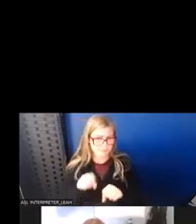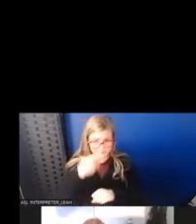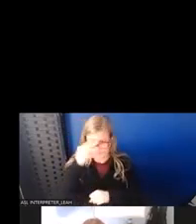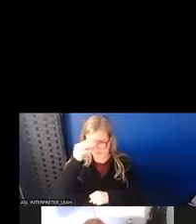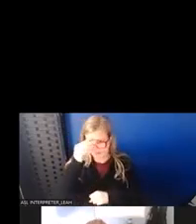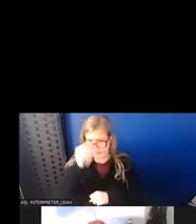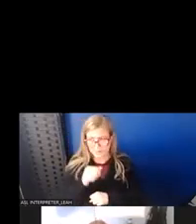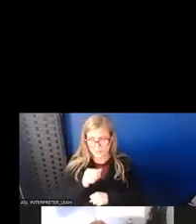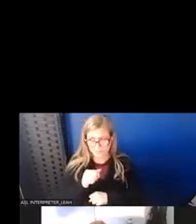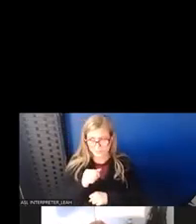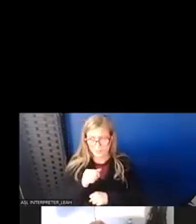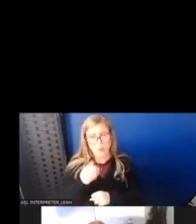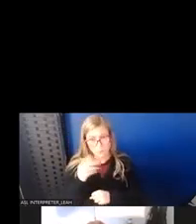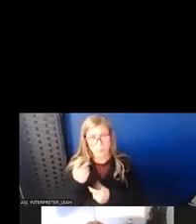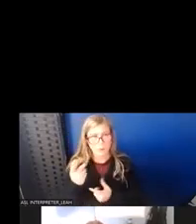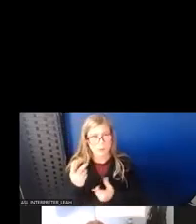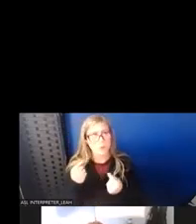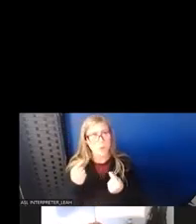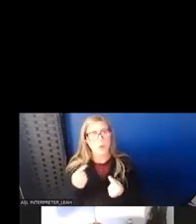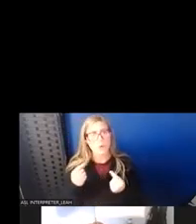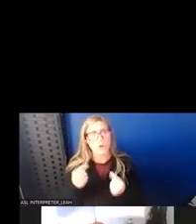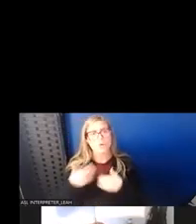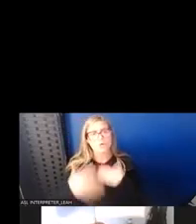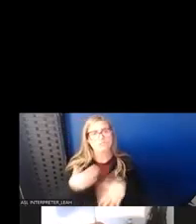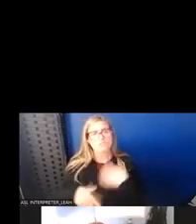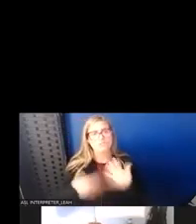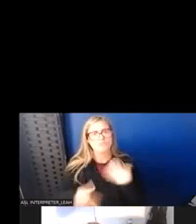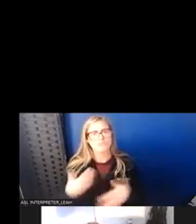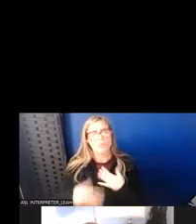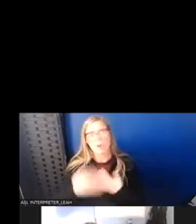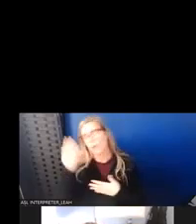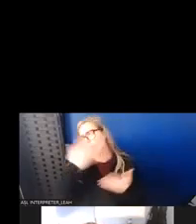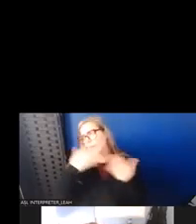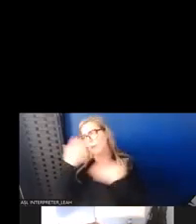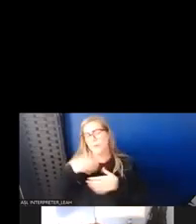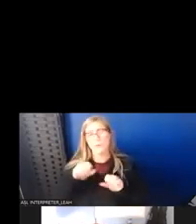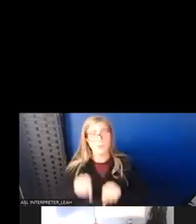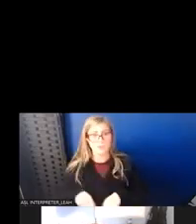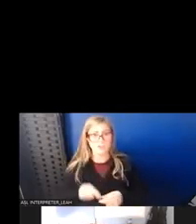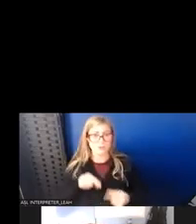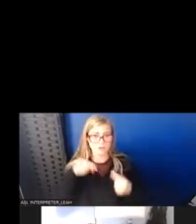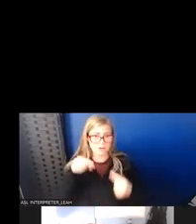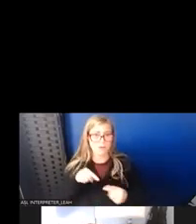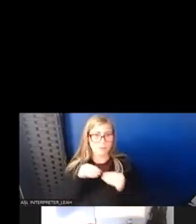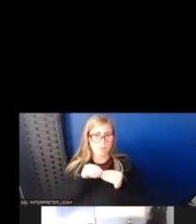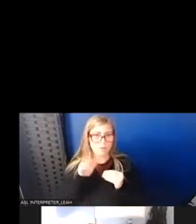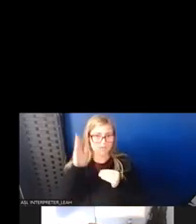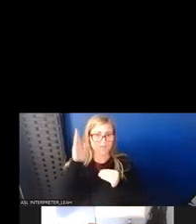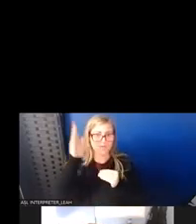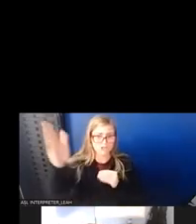go, go, we maybe, you know, struggling more in the long run.